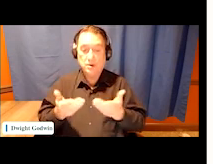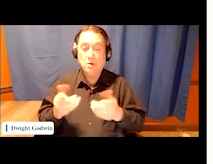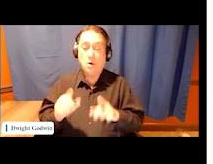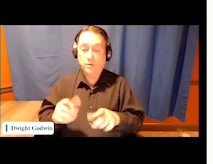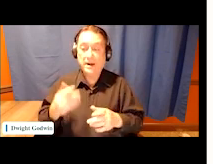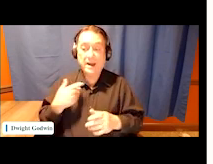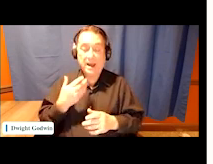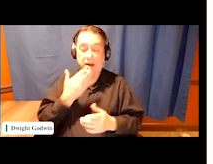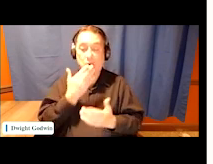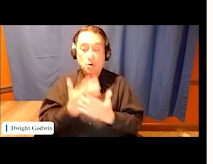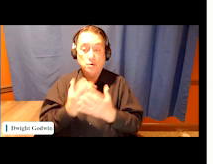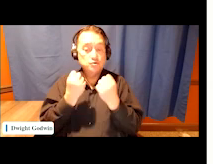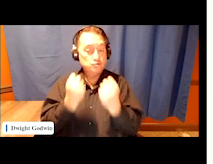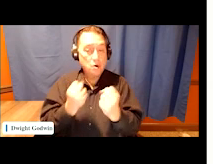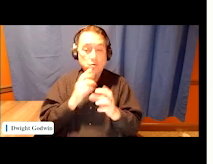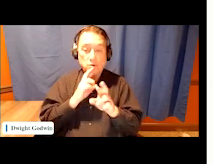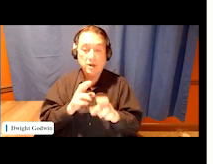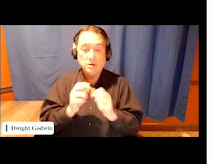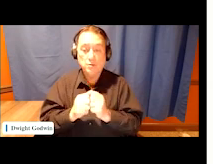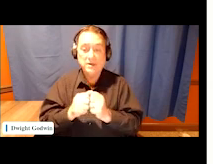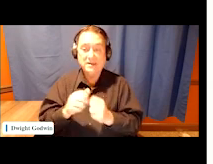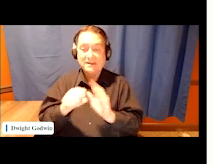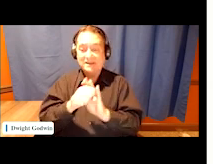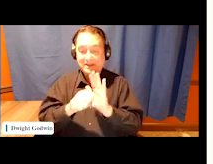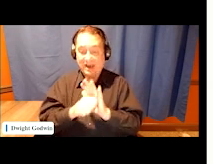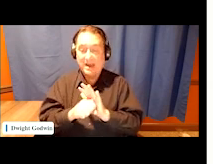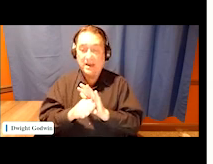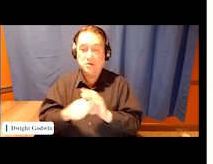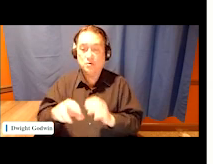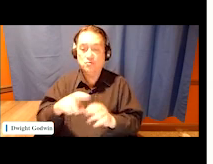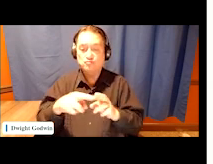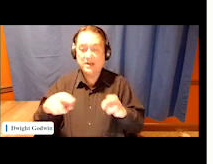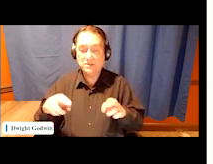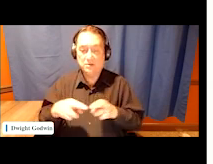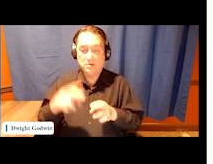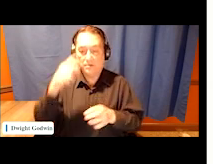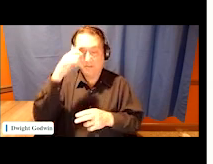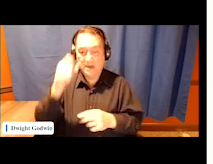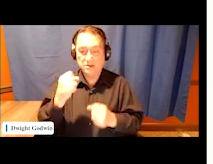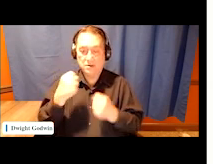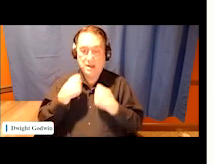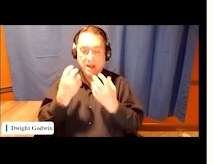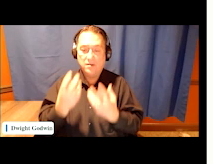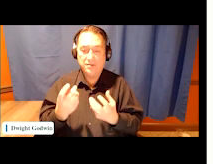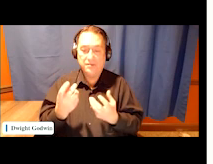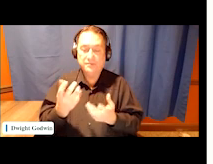with our state, regional mental health service provider for adults for more serious situations.